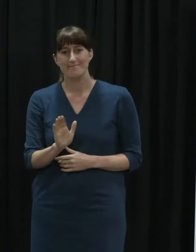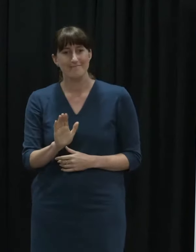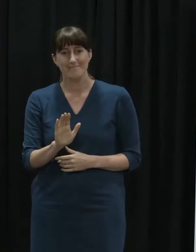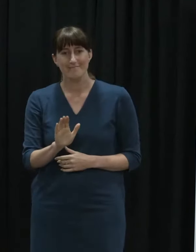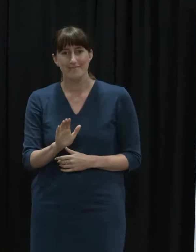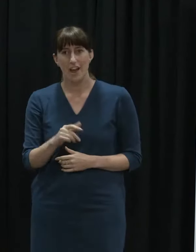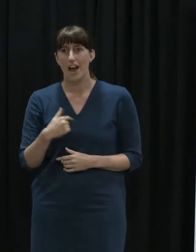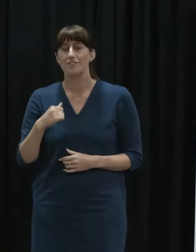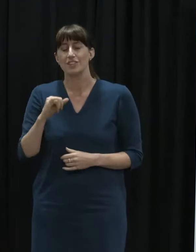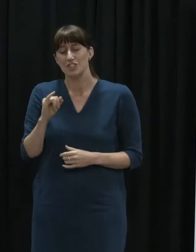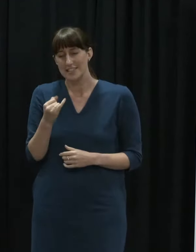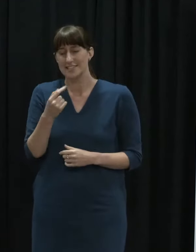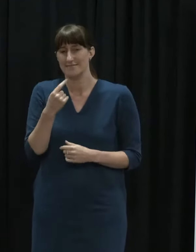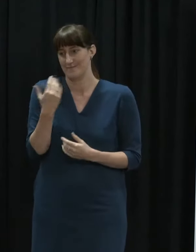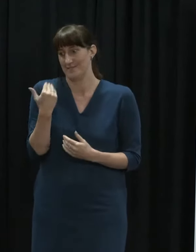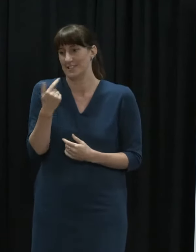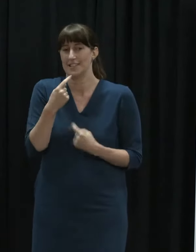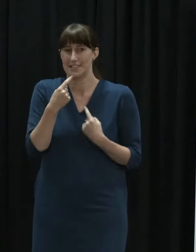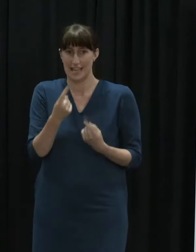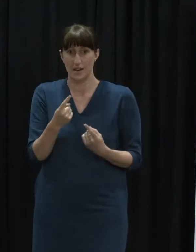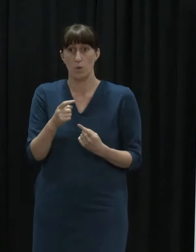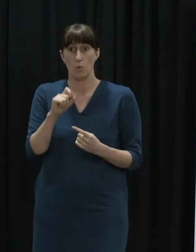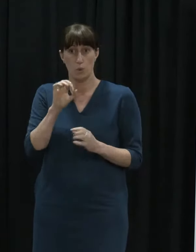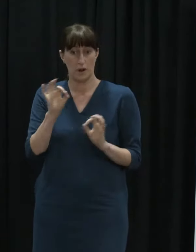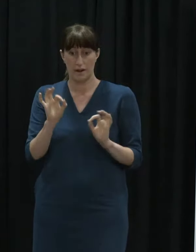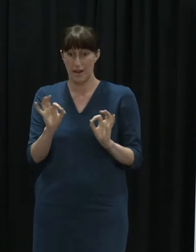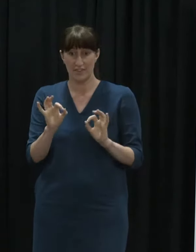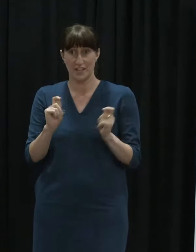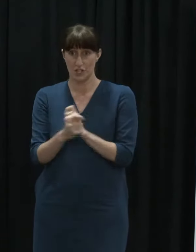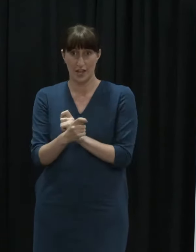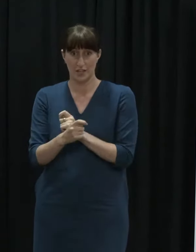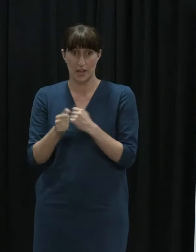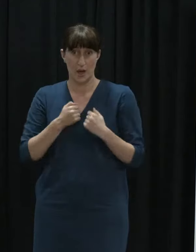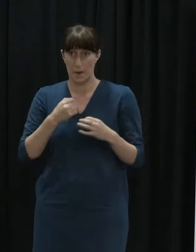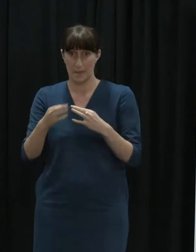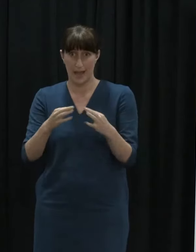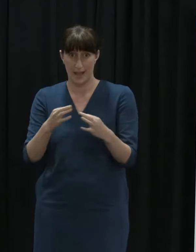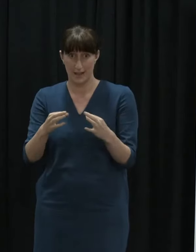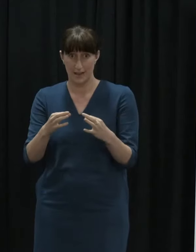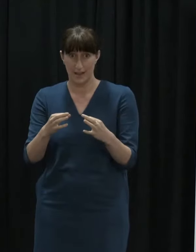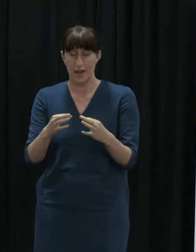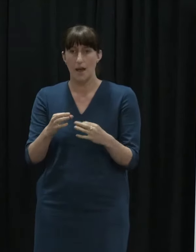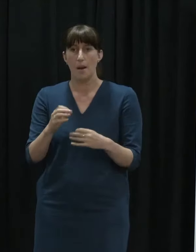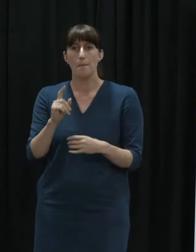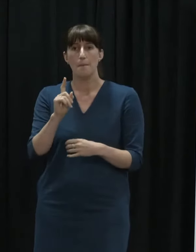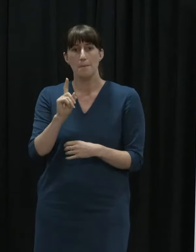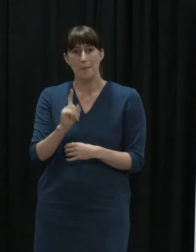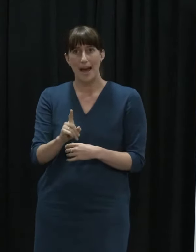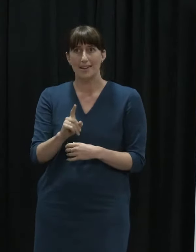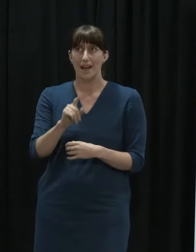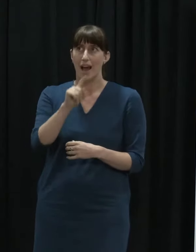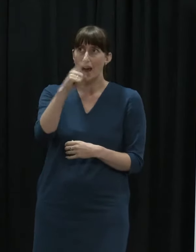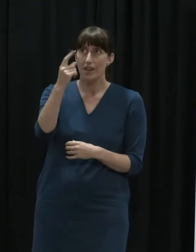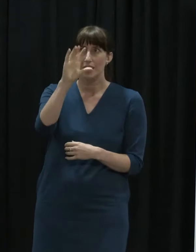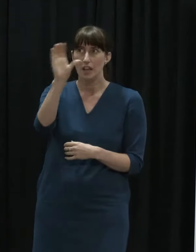decisions at this point we have made. There is almost no country around the world that has done nothing in response to Omicron.